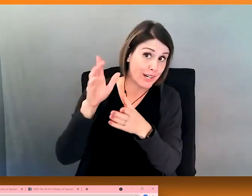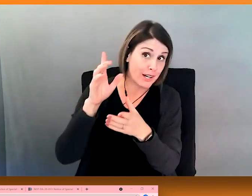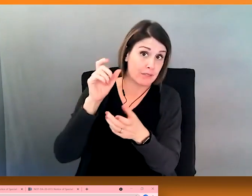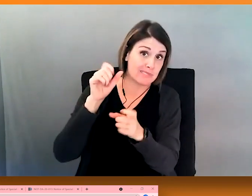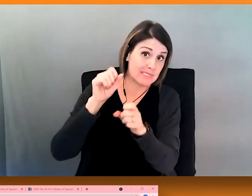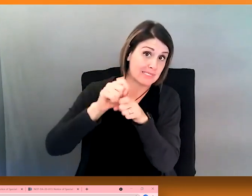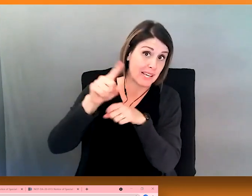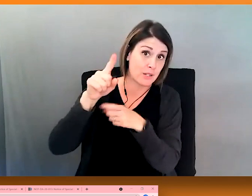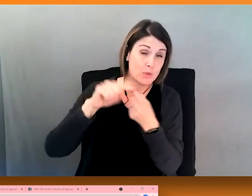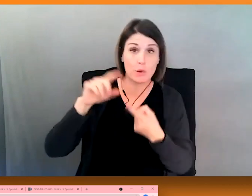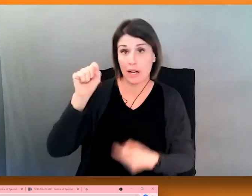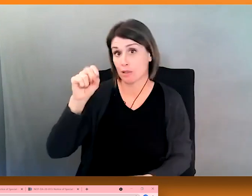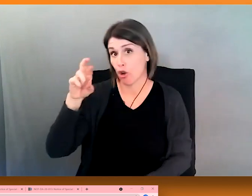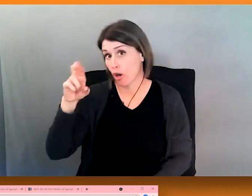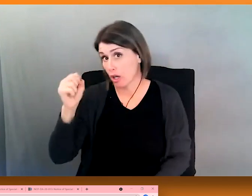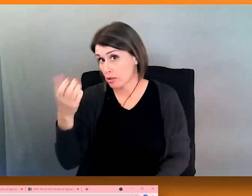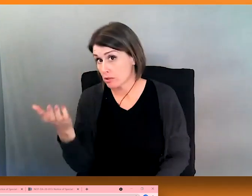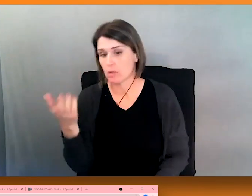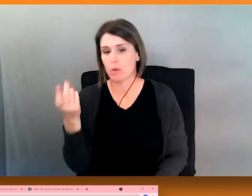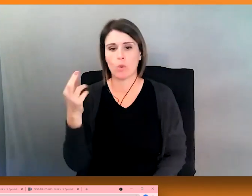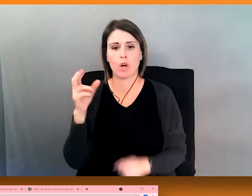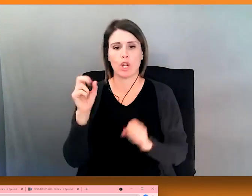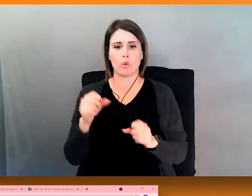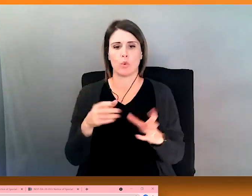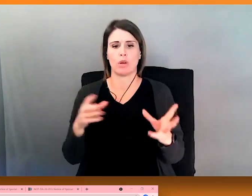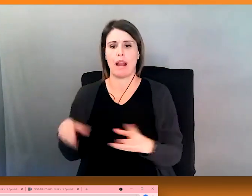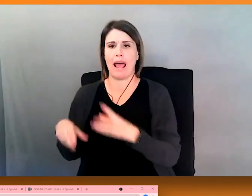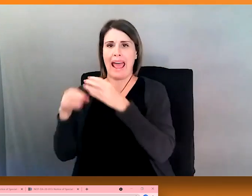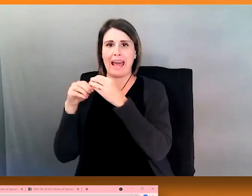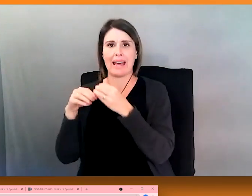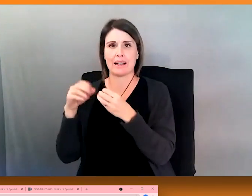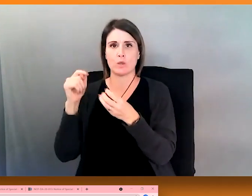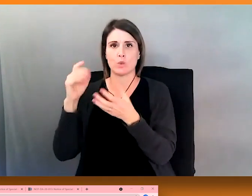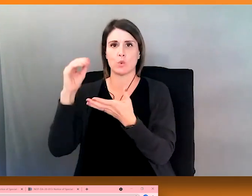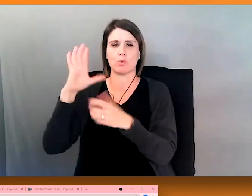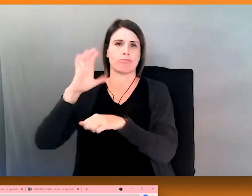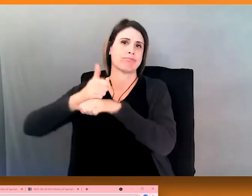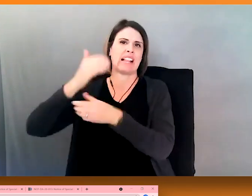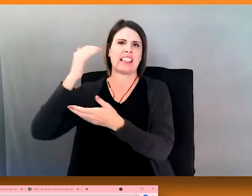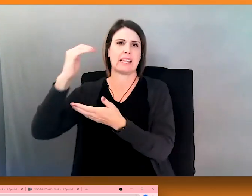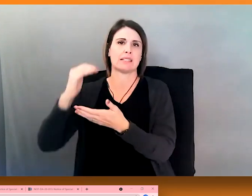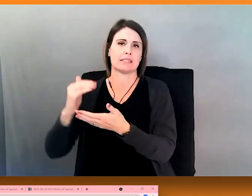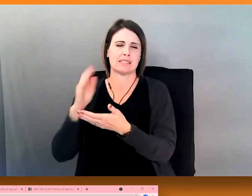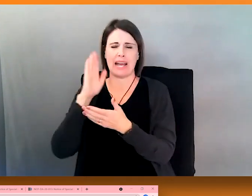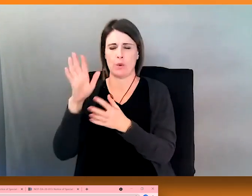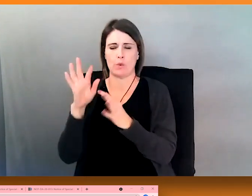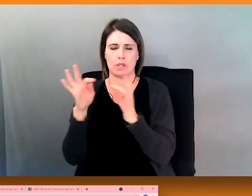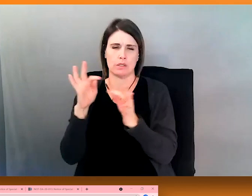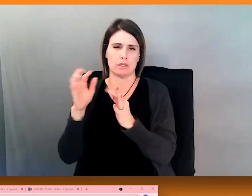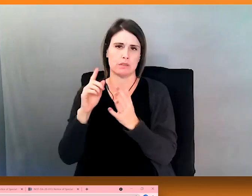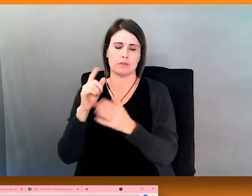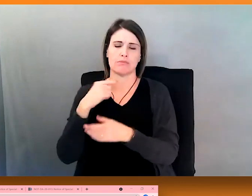You could share it with SRS, or you could add it to a list, which I'll talk about